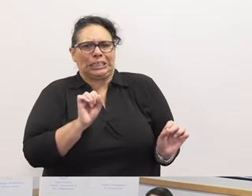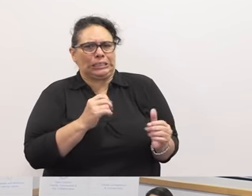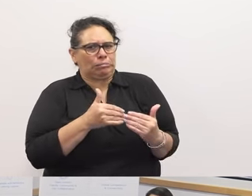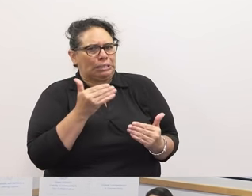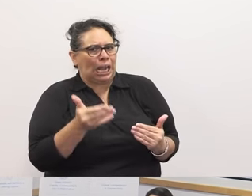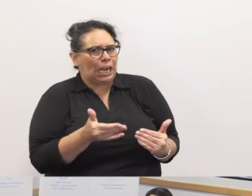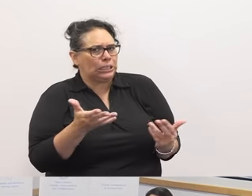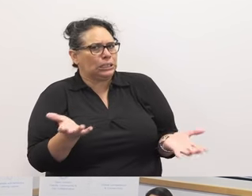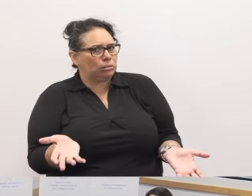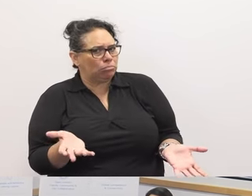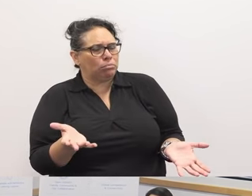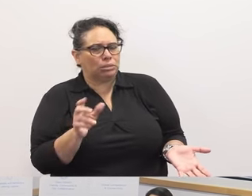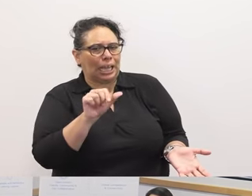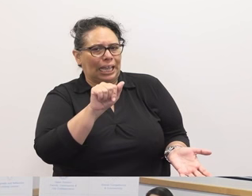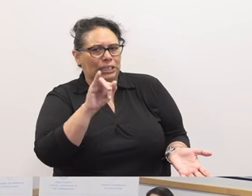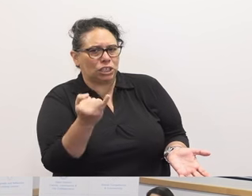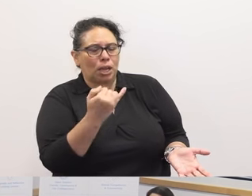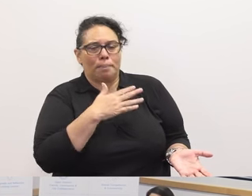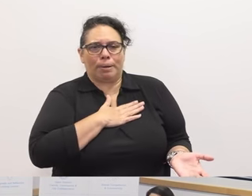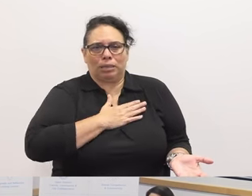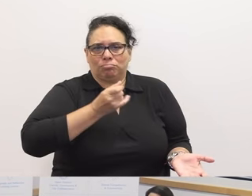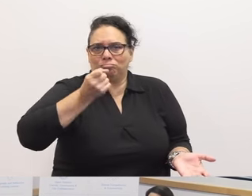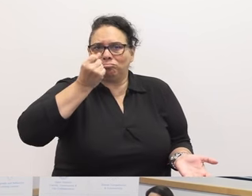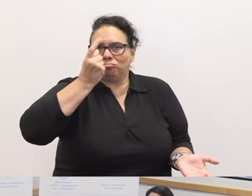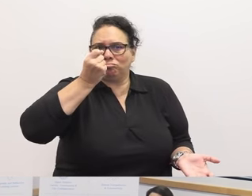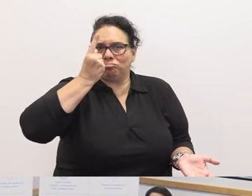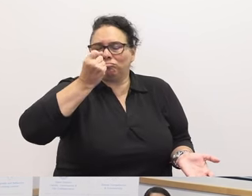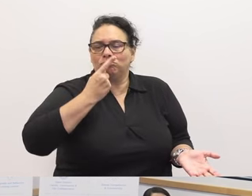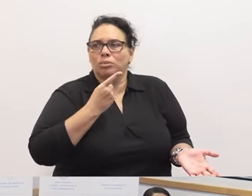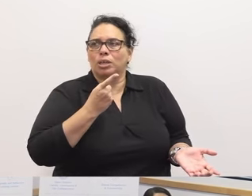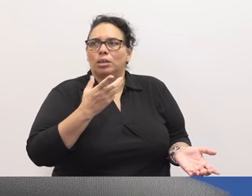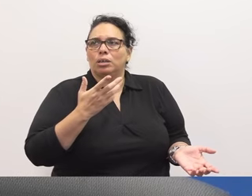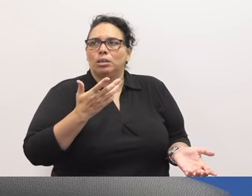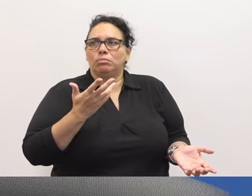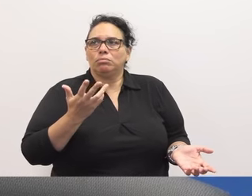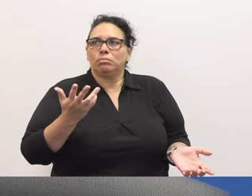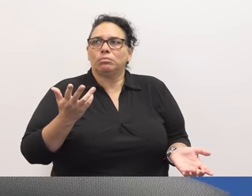My understanding and in alignment with your book,